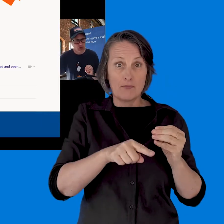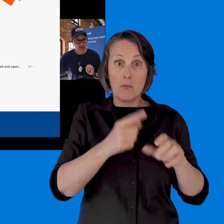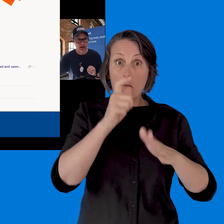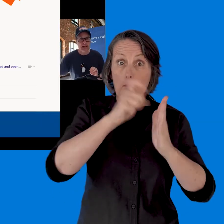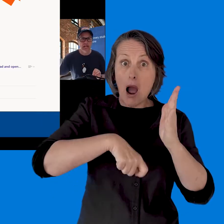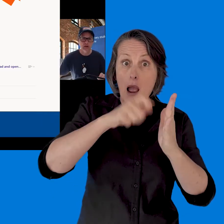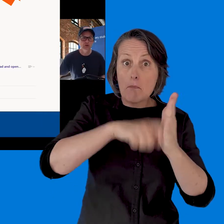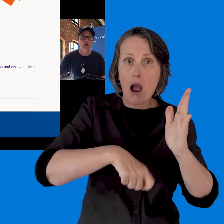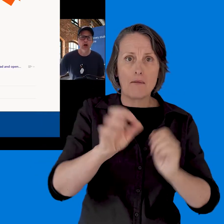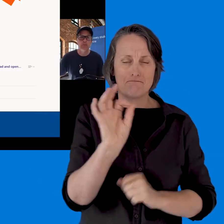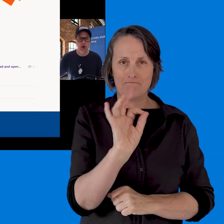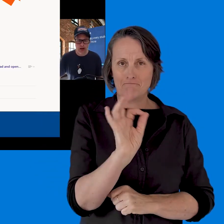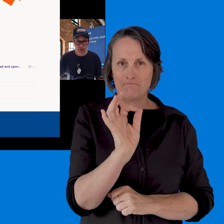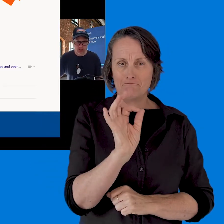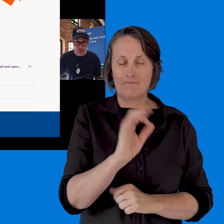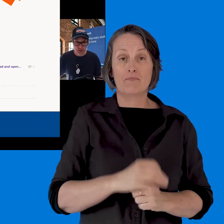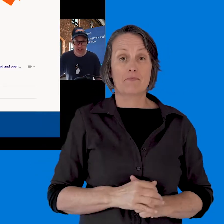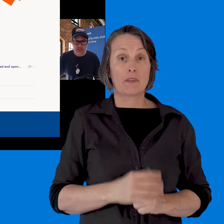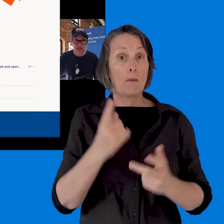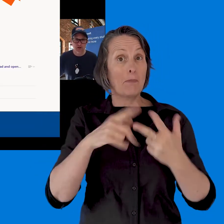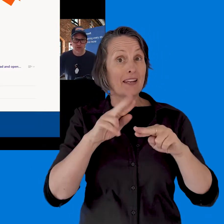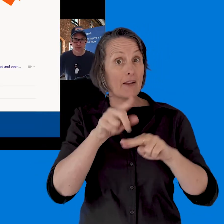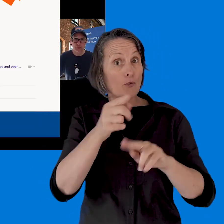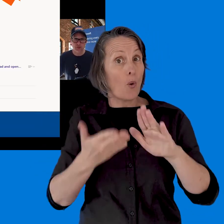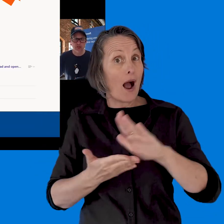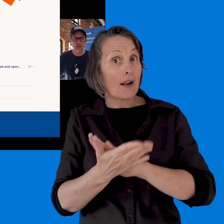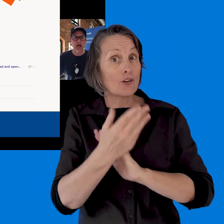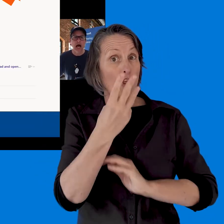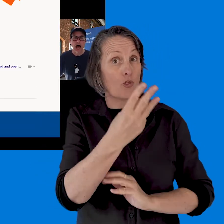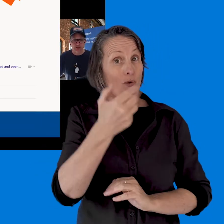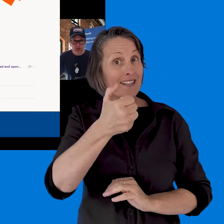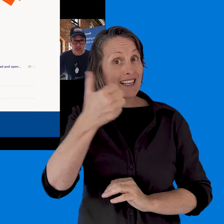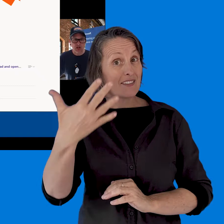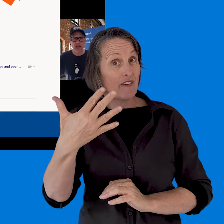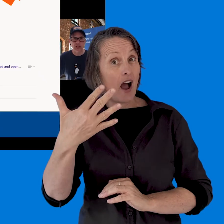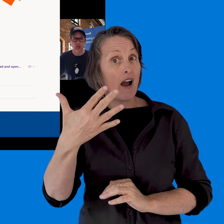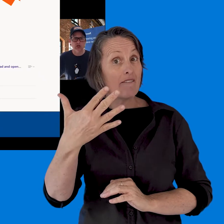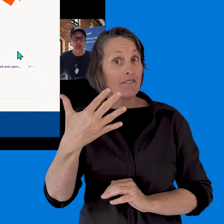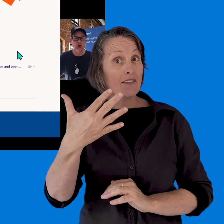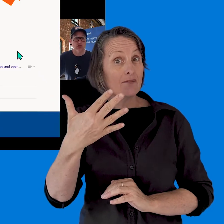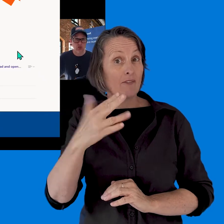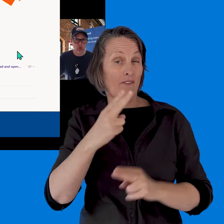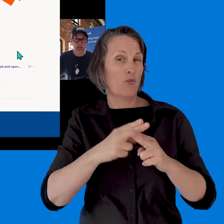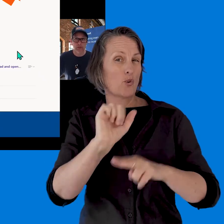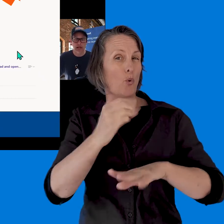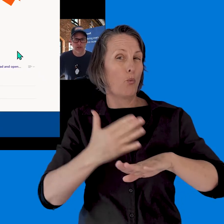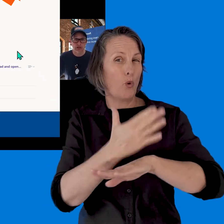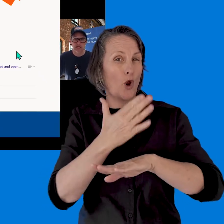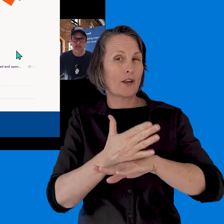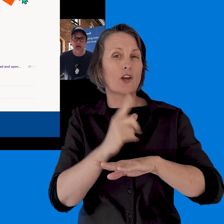However, if you're on a Microsoft 365 subscription, after you sign in using your school email address,